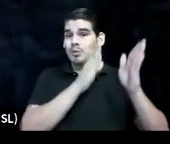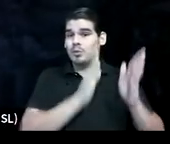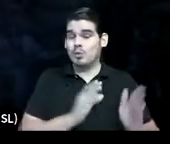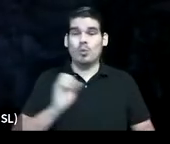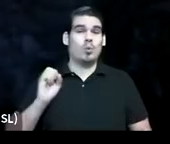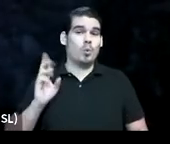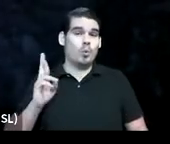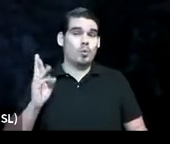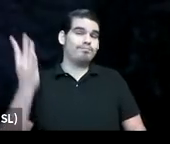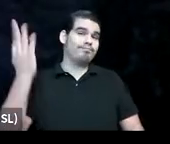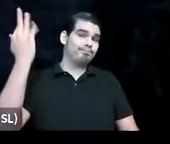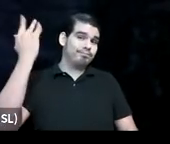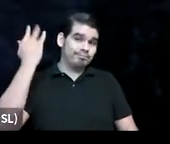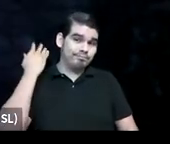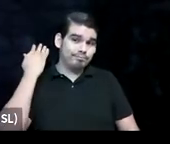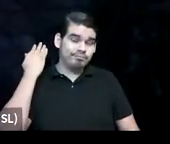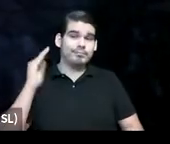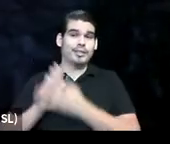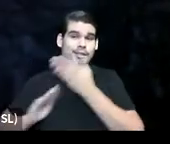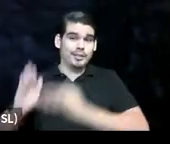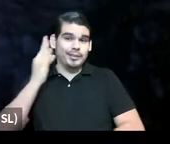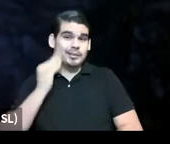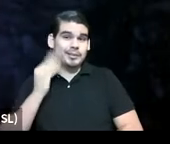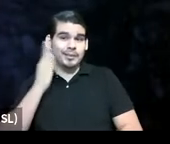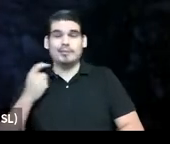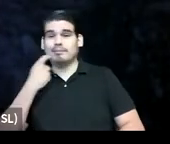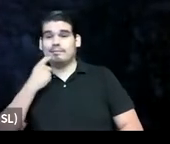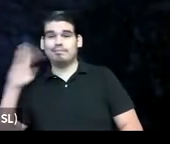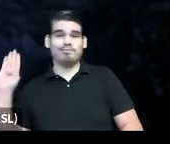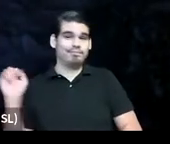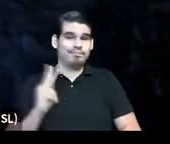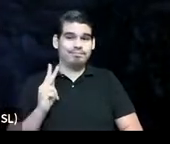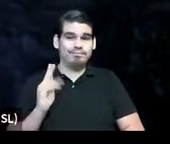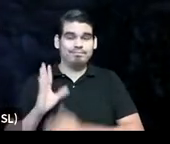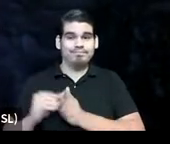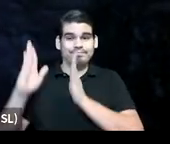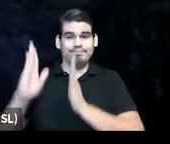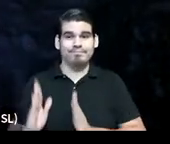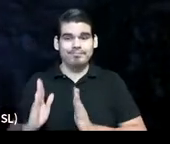We'd also like to SSCCC to advocate for more resources as well